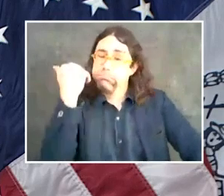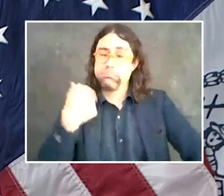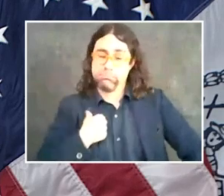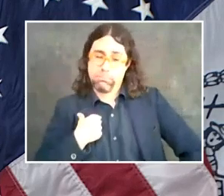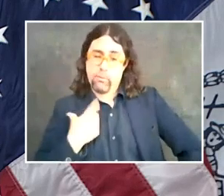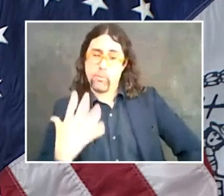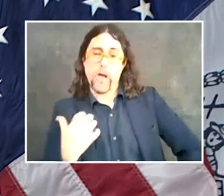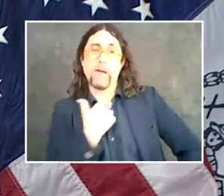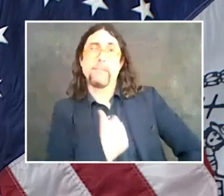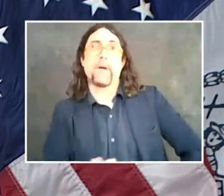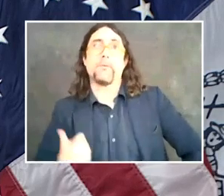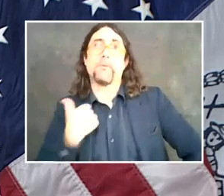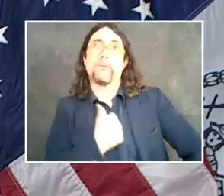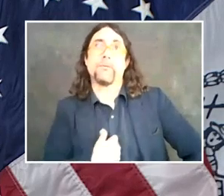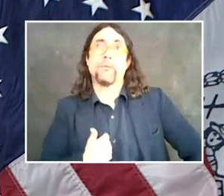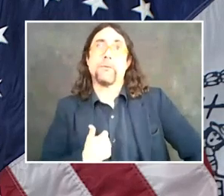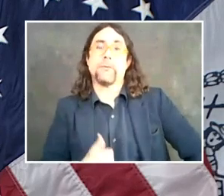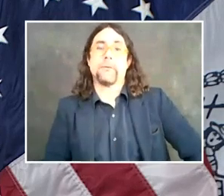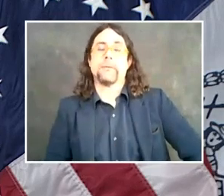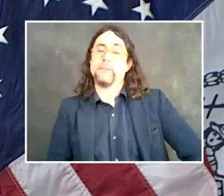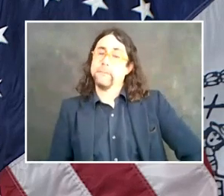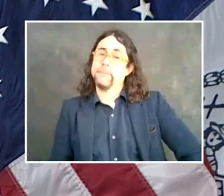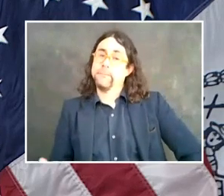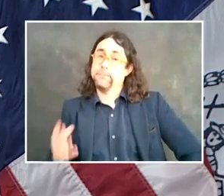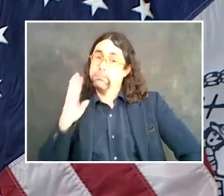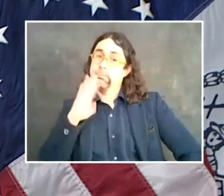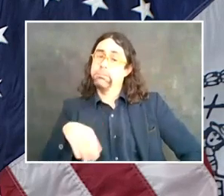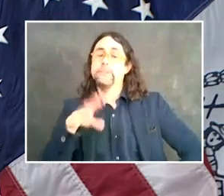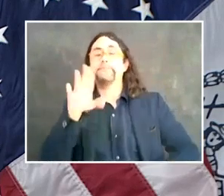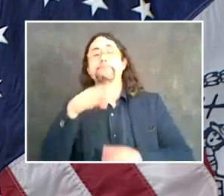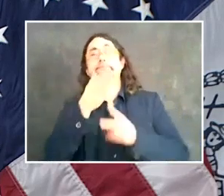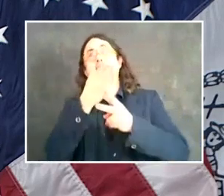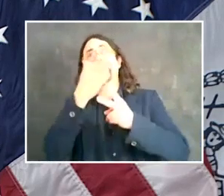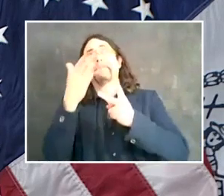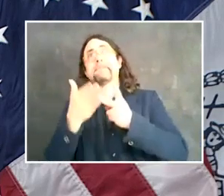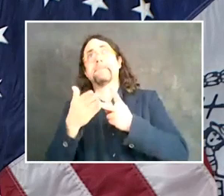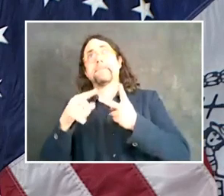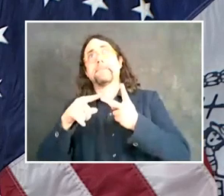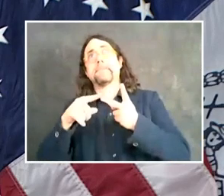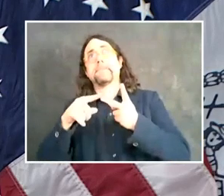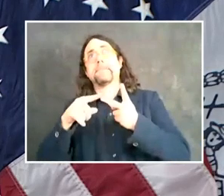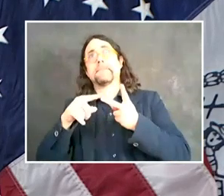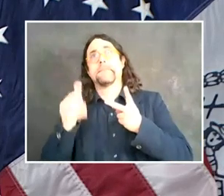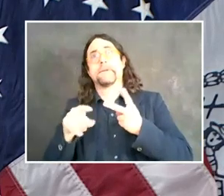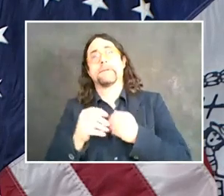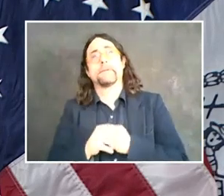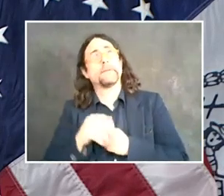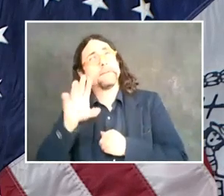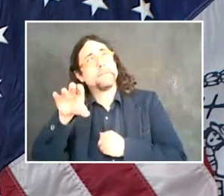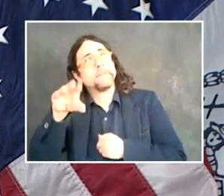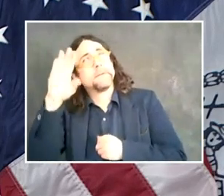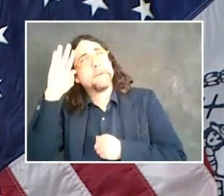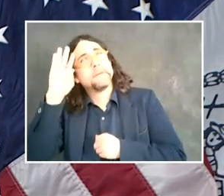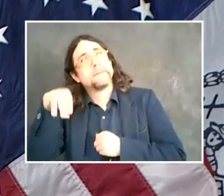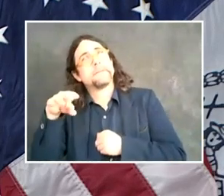NOT BEING USED TO HELP WITH SOCIAL DISTANCING AND ON AN UNRELATED TOPIC ABOUT MEDICAL EXAMINERS.